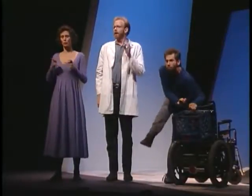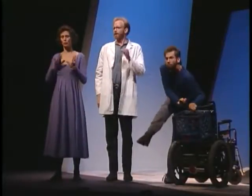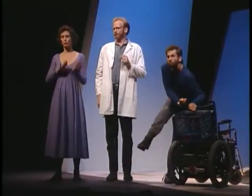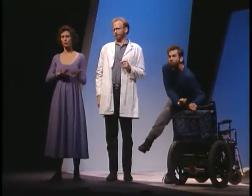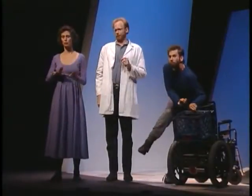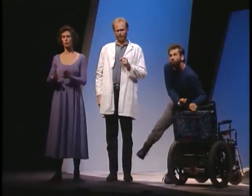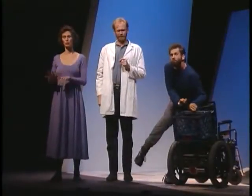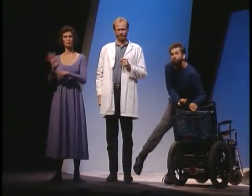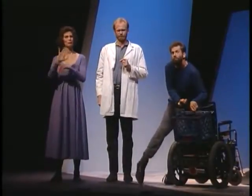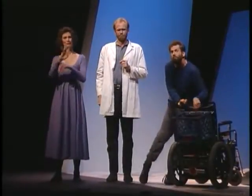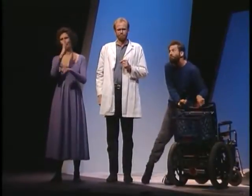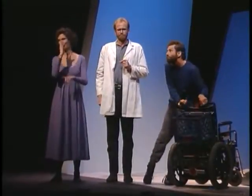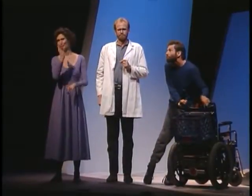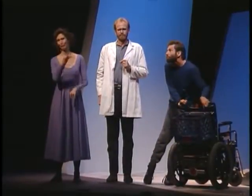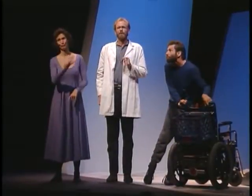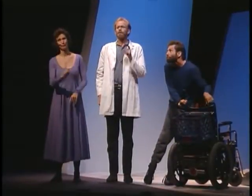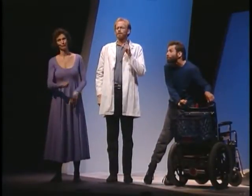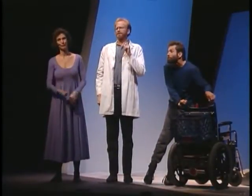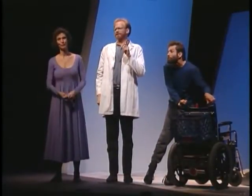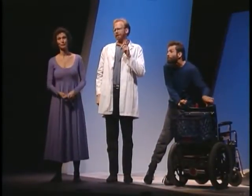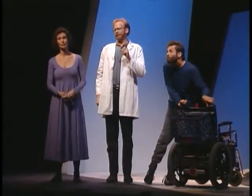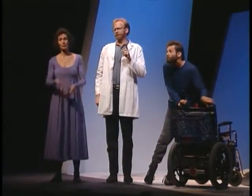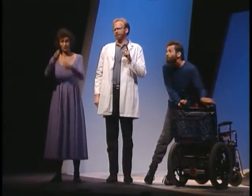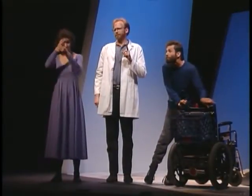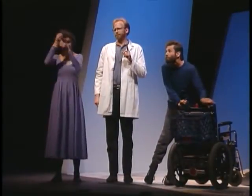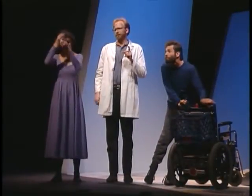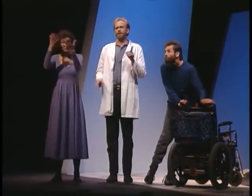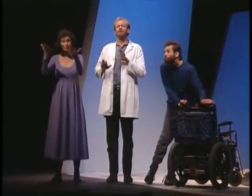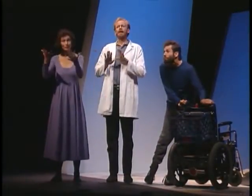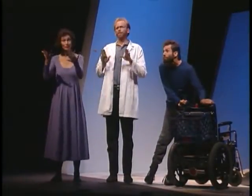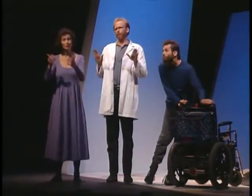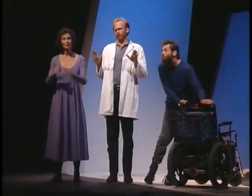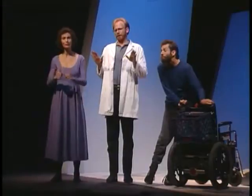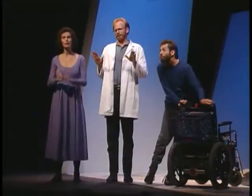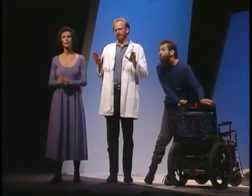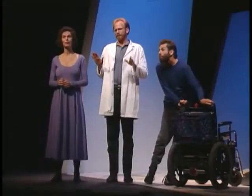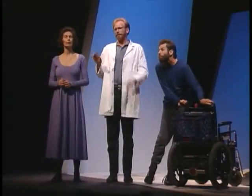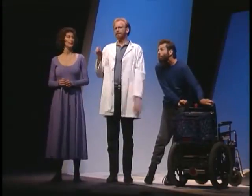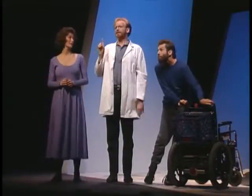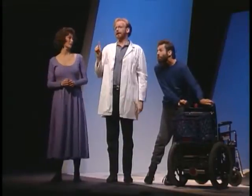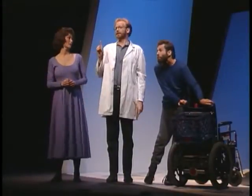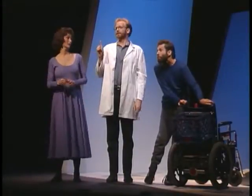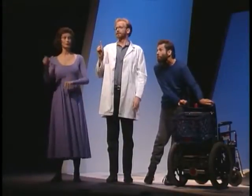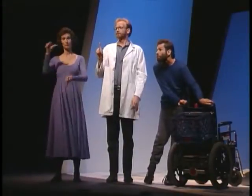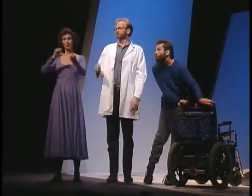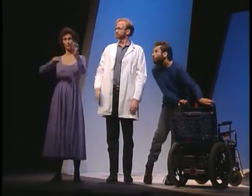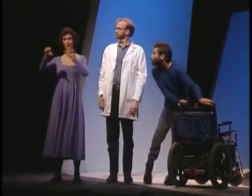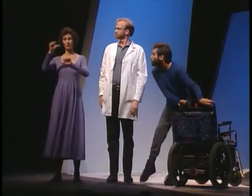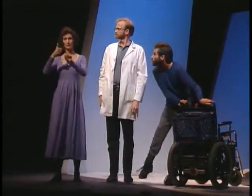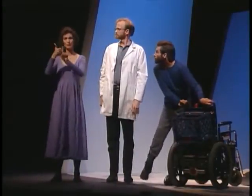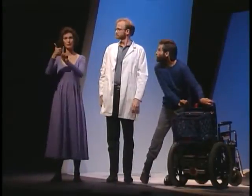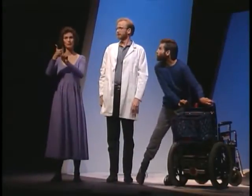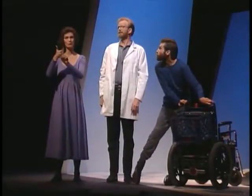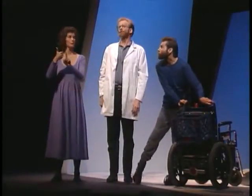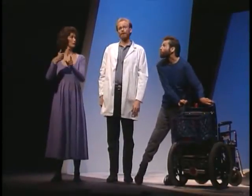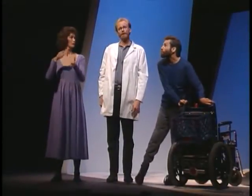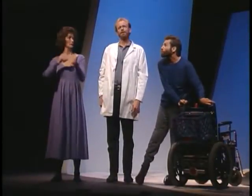physical tension let me say that categorically science is looking into